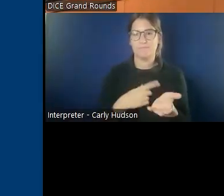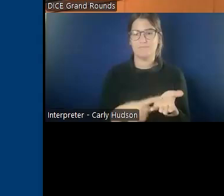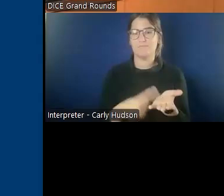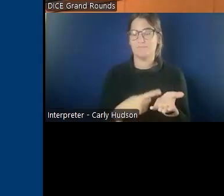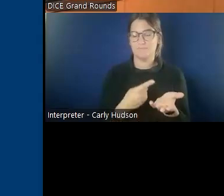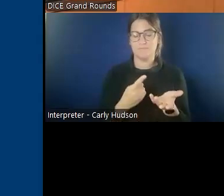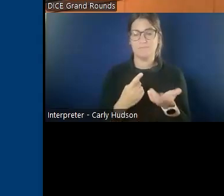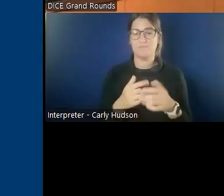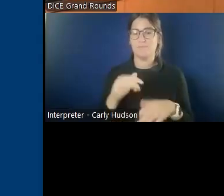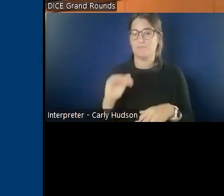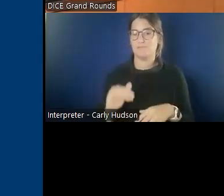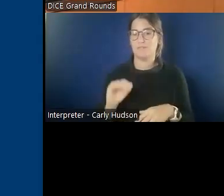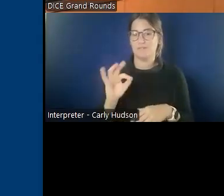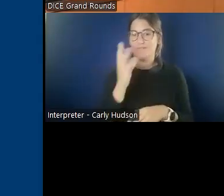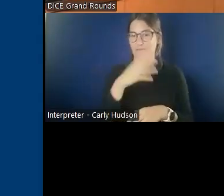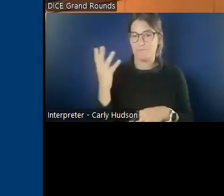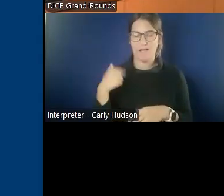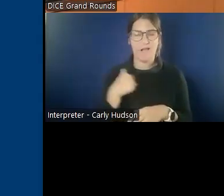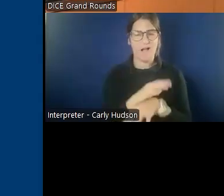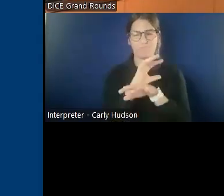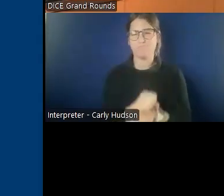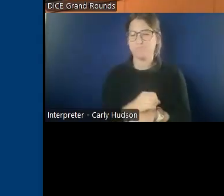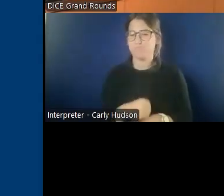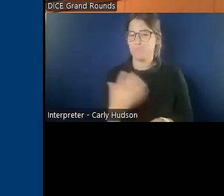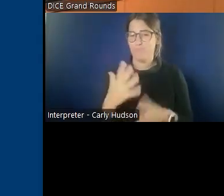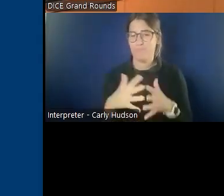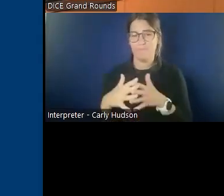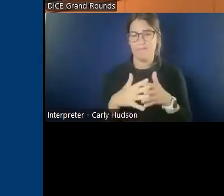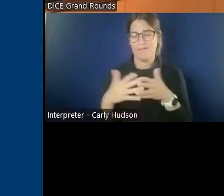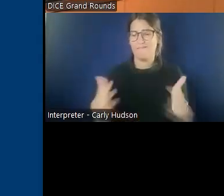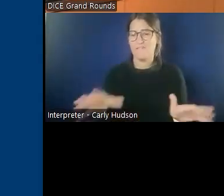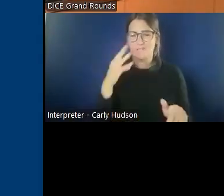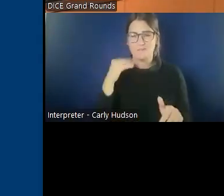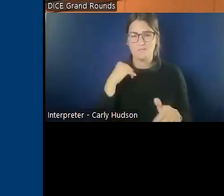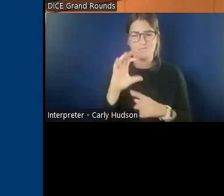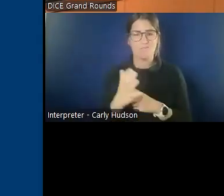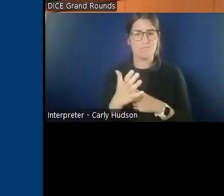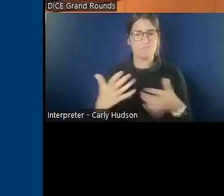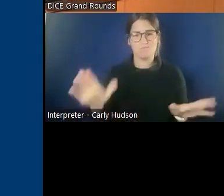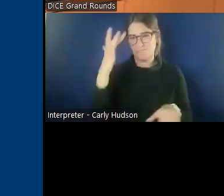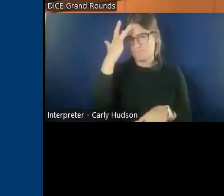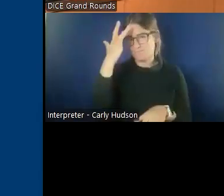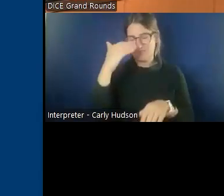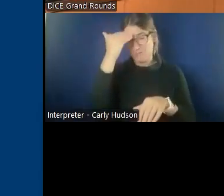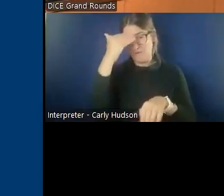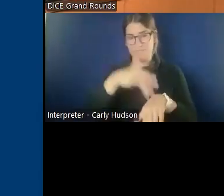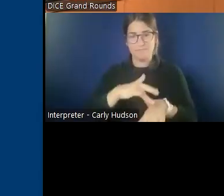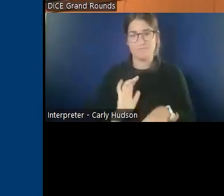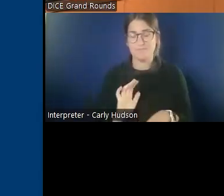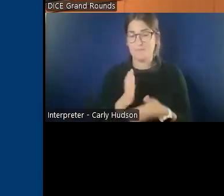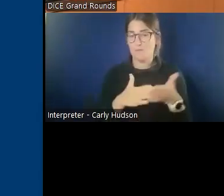I'm very acculturated into White America and um I know that that's part of my identity and like